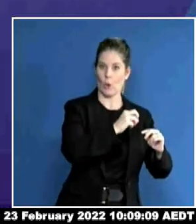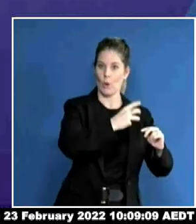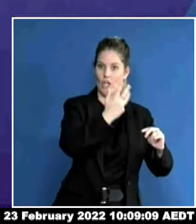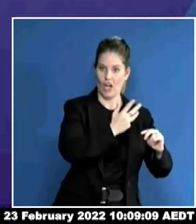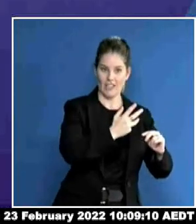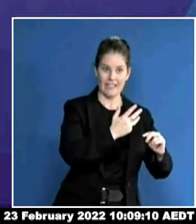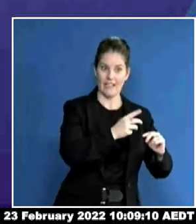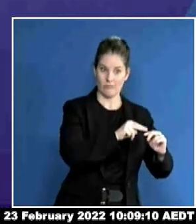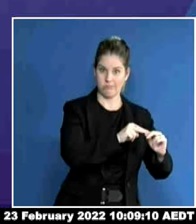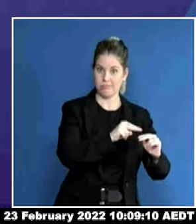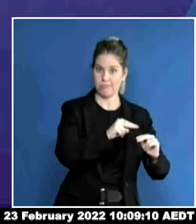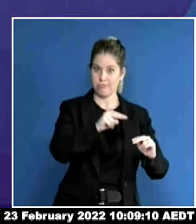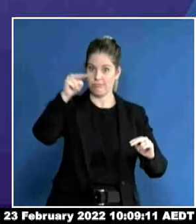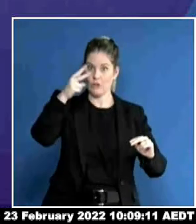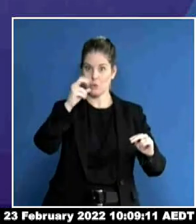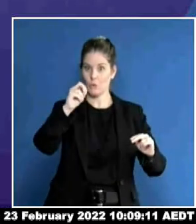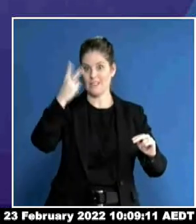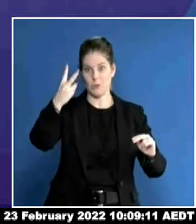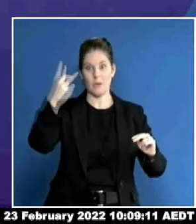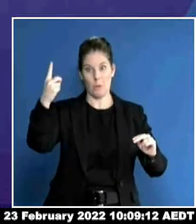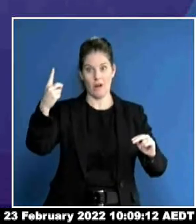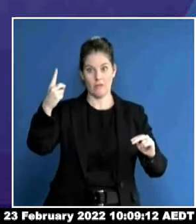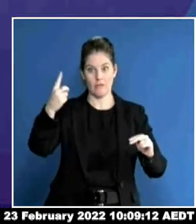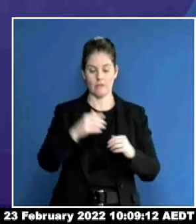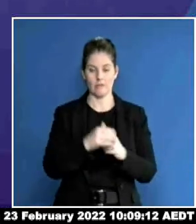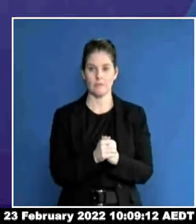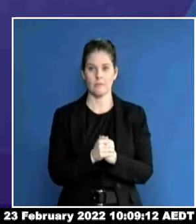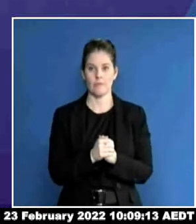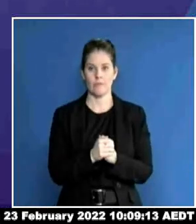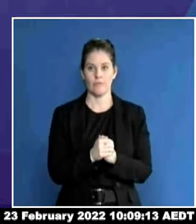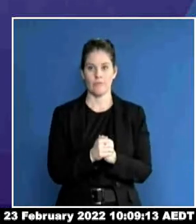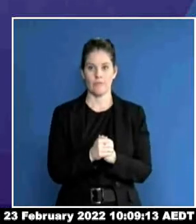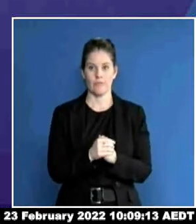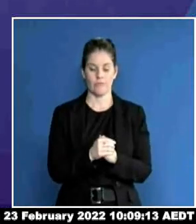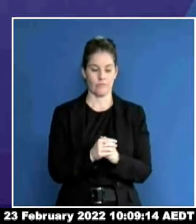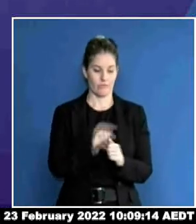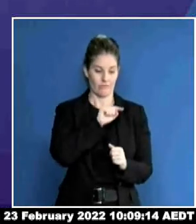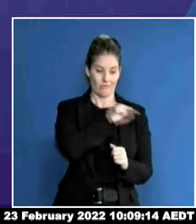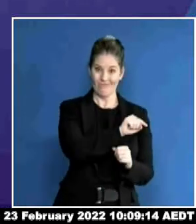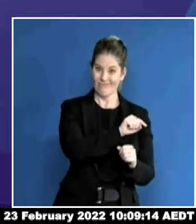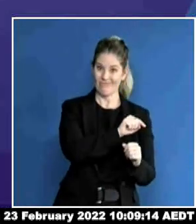before, when the number of participants serviced was 312,000, approximately.